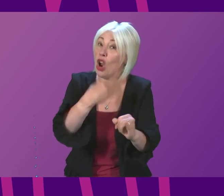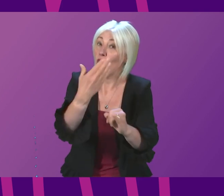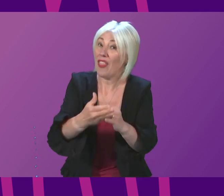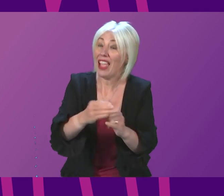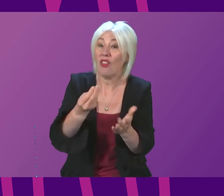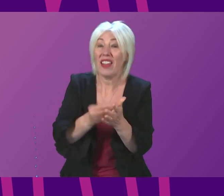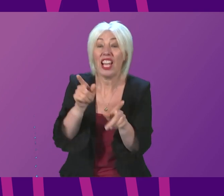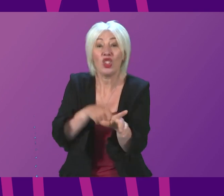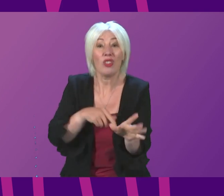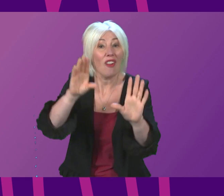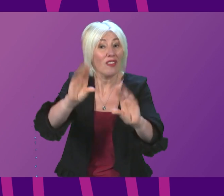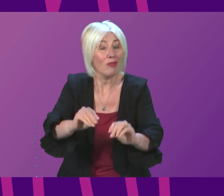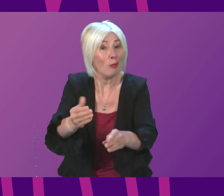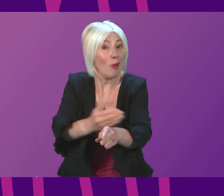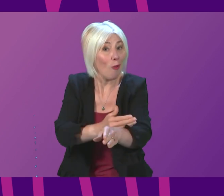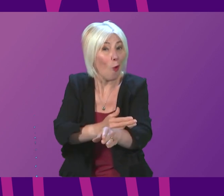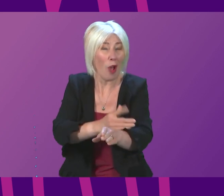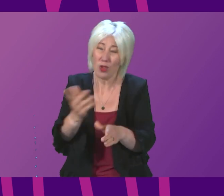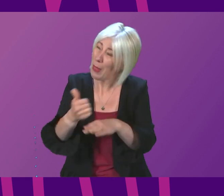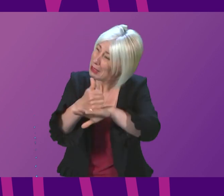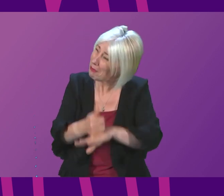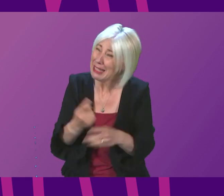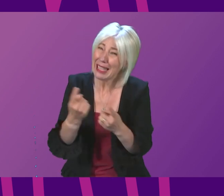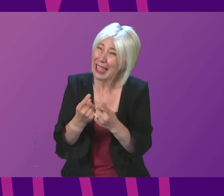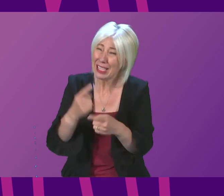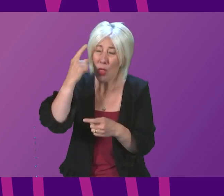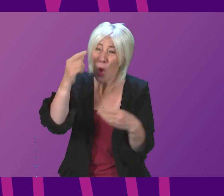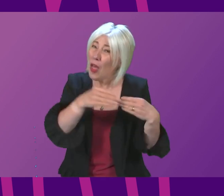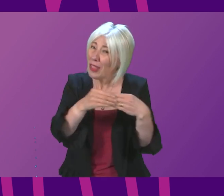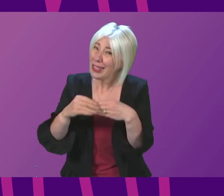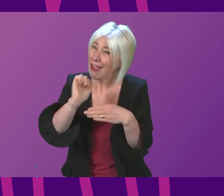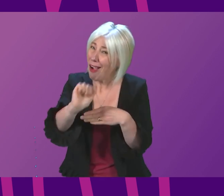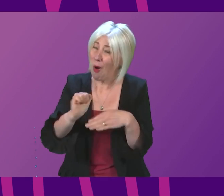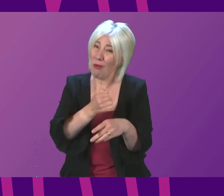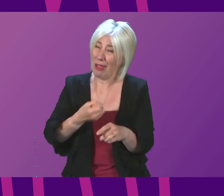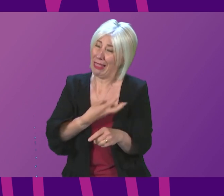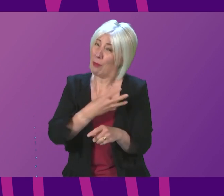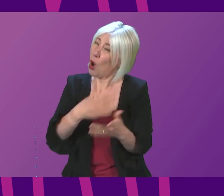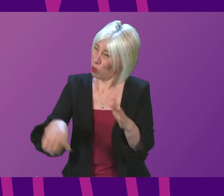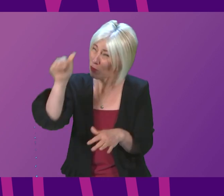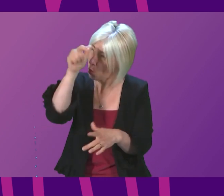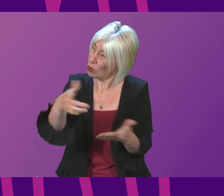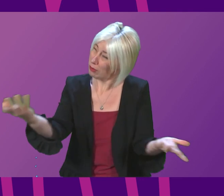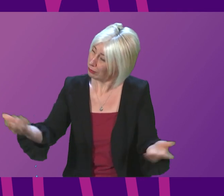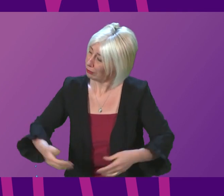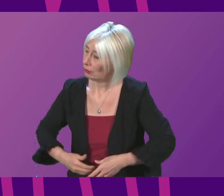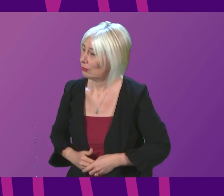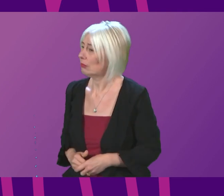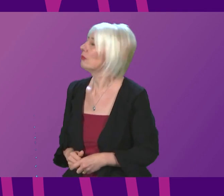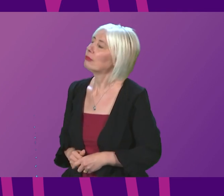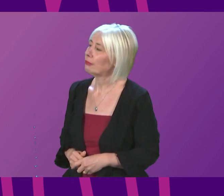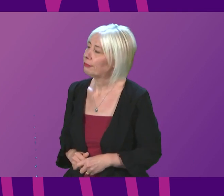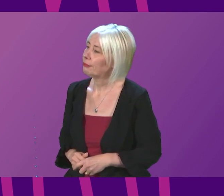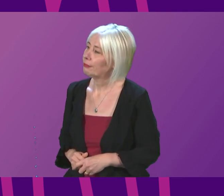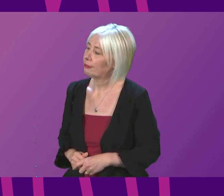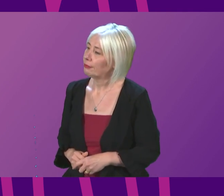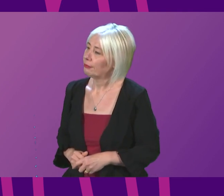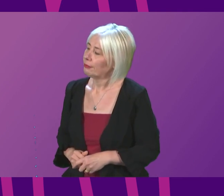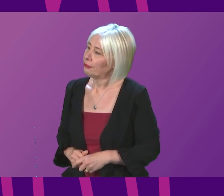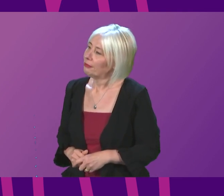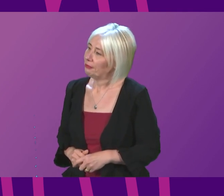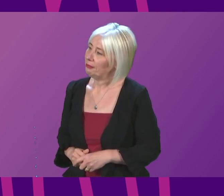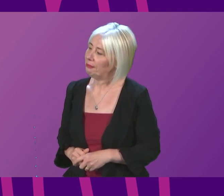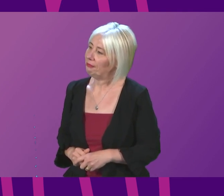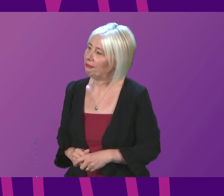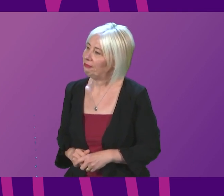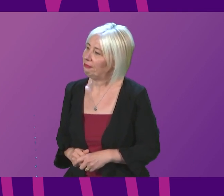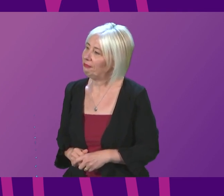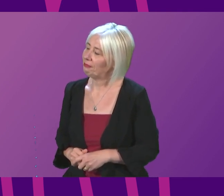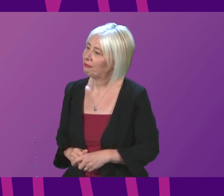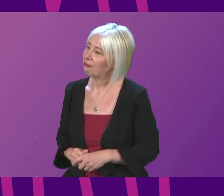Again, that is really basic stuff that I thought the leader of the Opposition would have known.